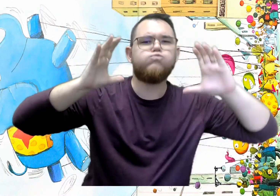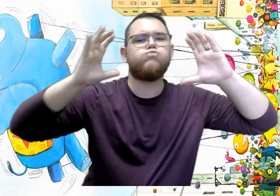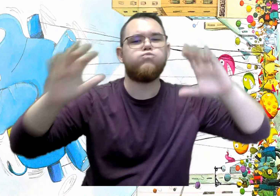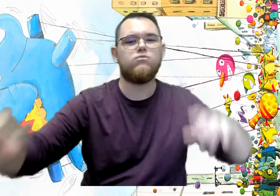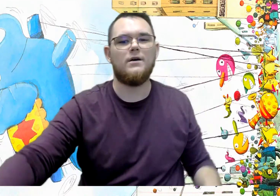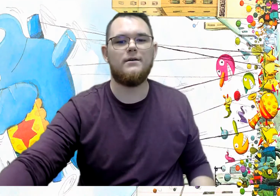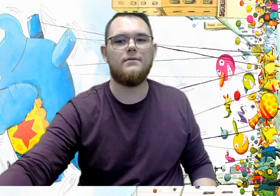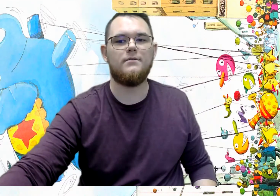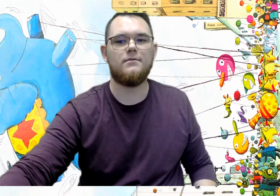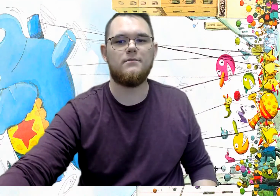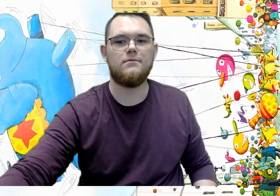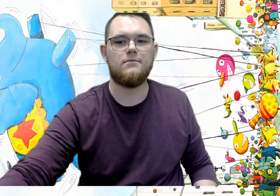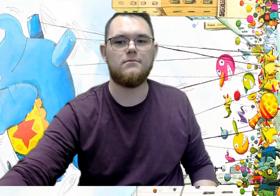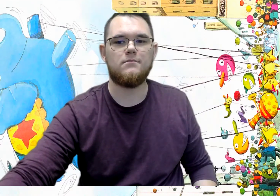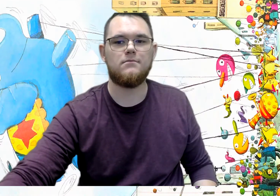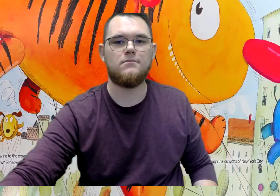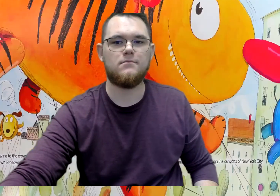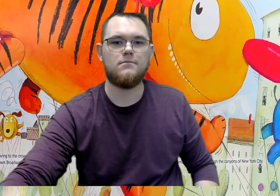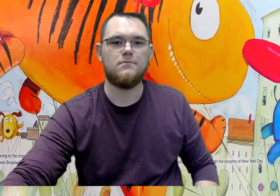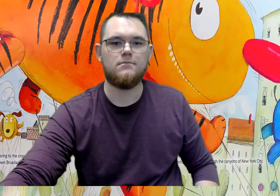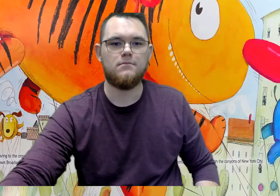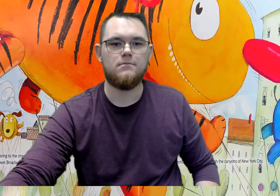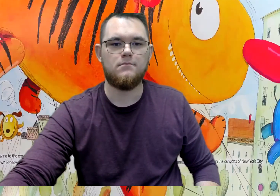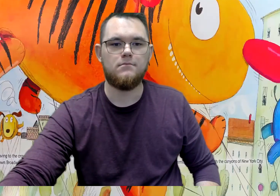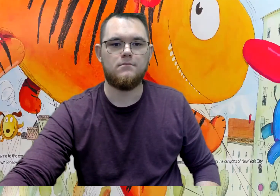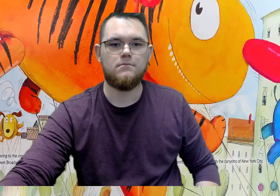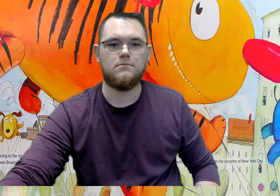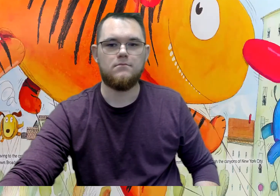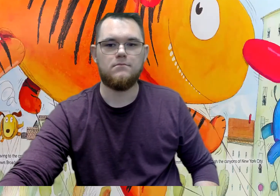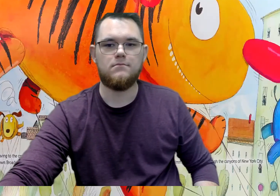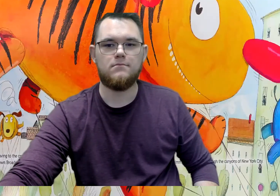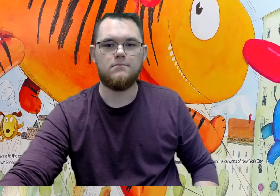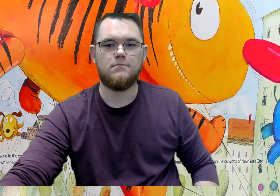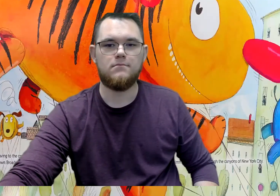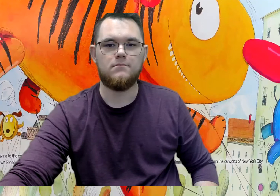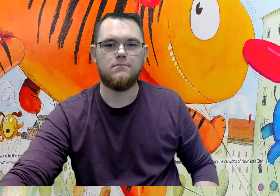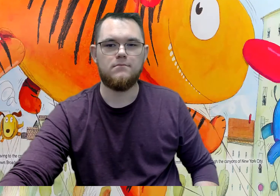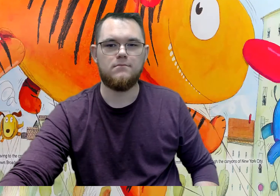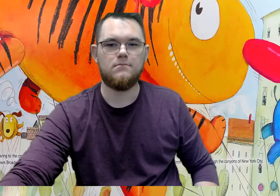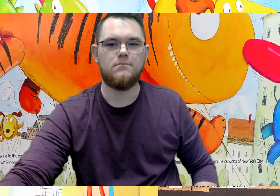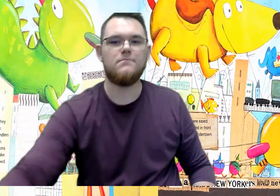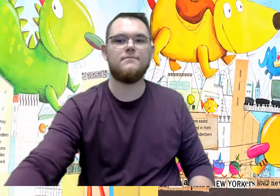High above the crowds, they flounced in the afternoon wind, pulling the rope handlers